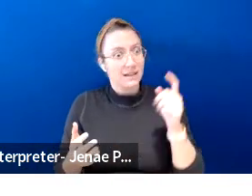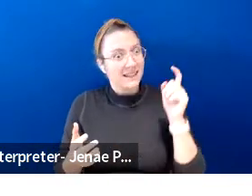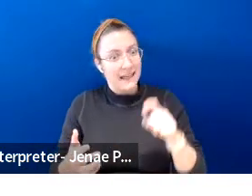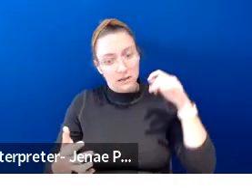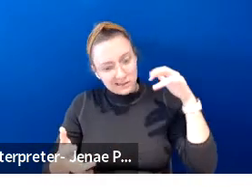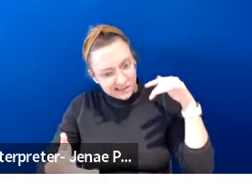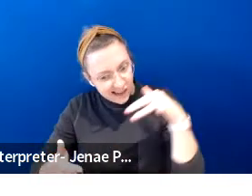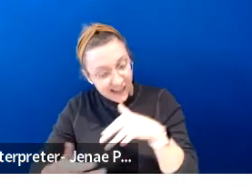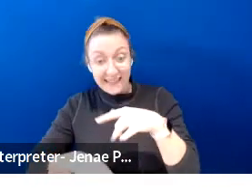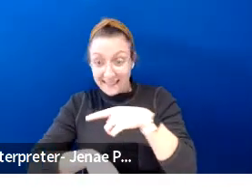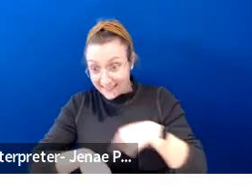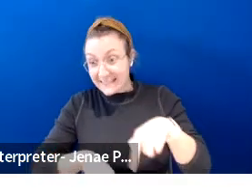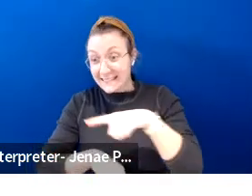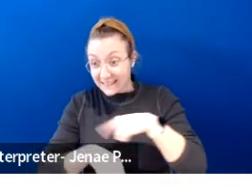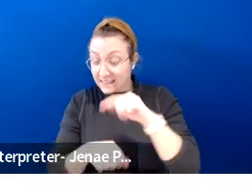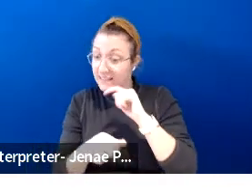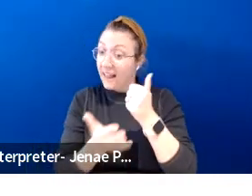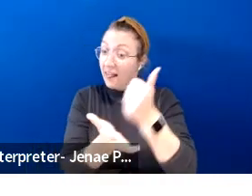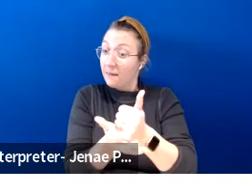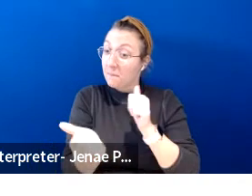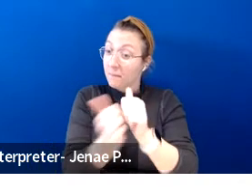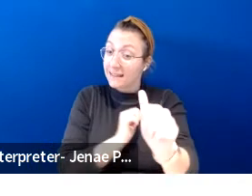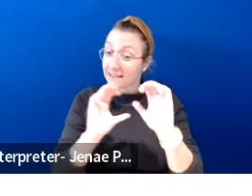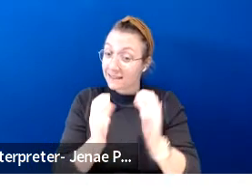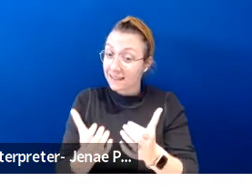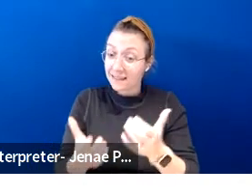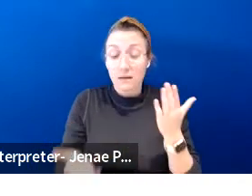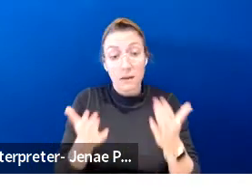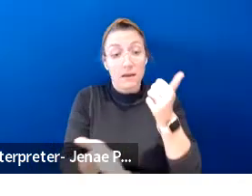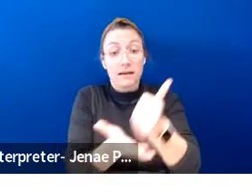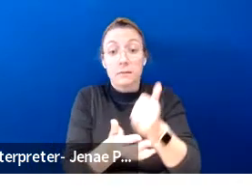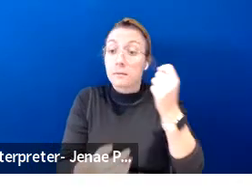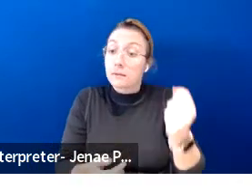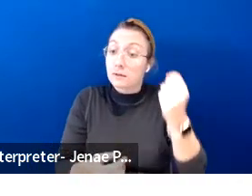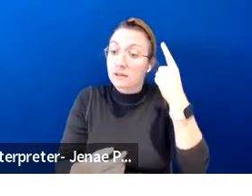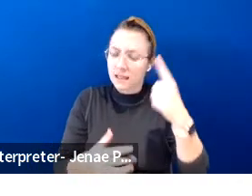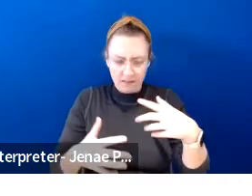We might help them understand how much time it's going to take to get to their goal.